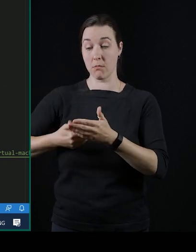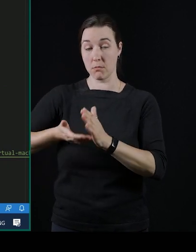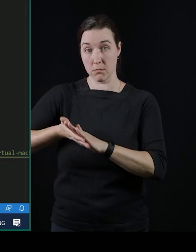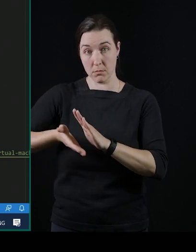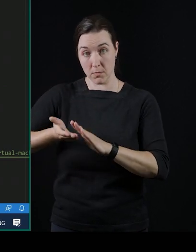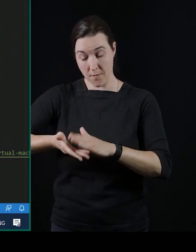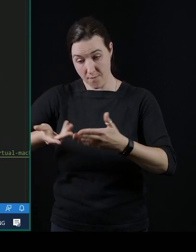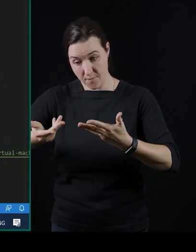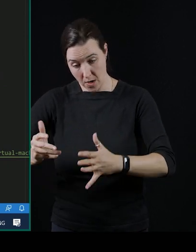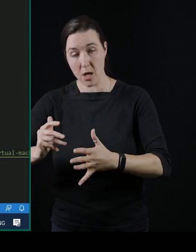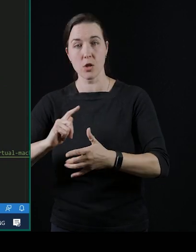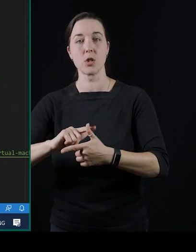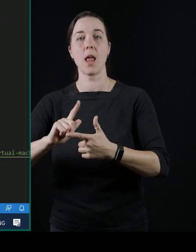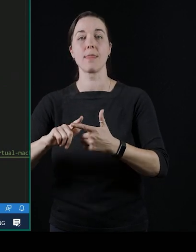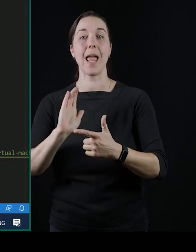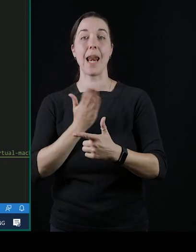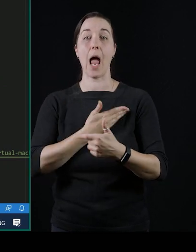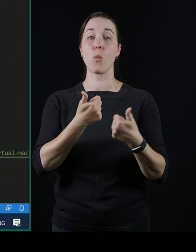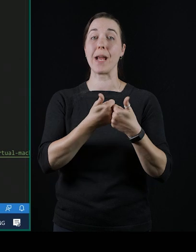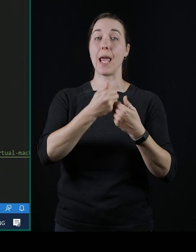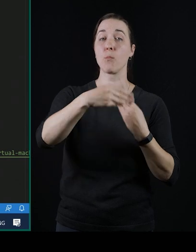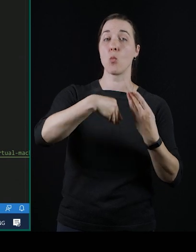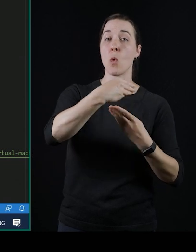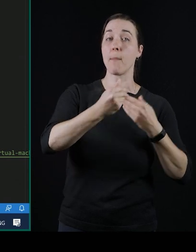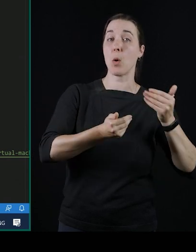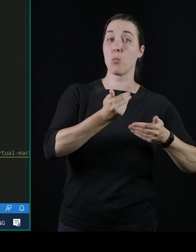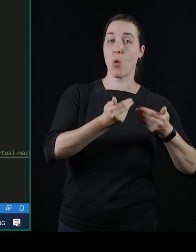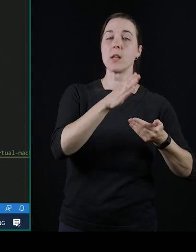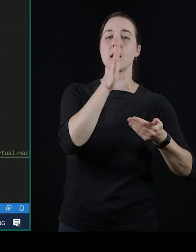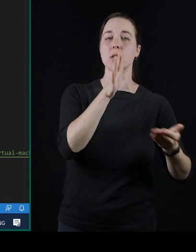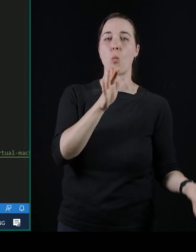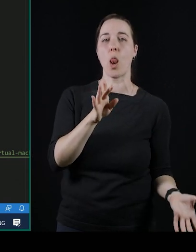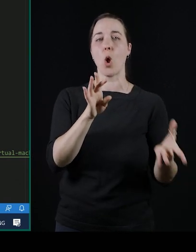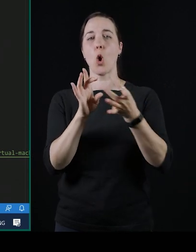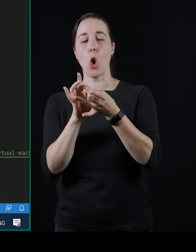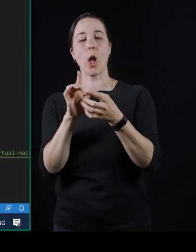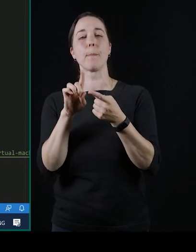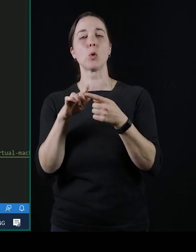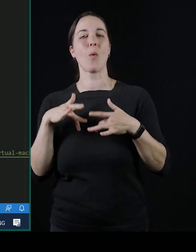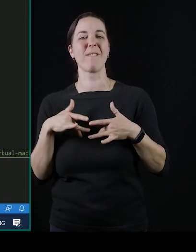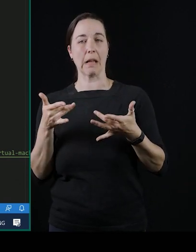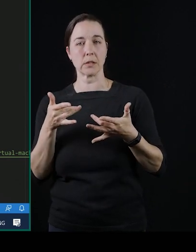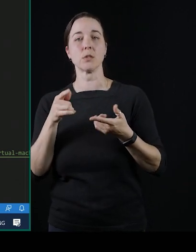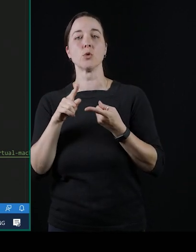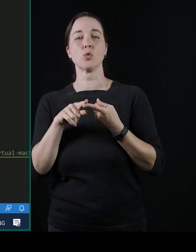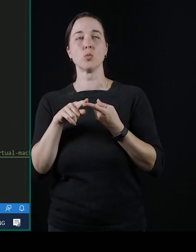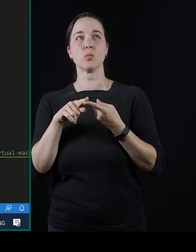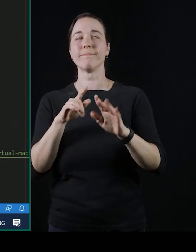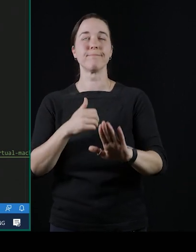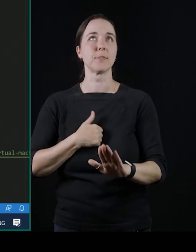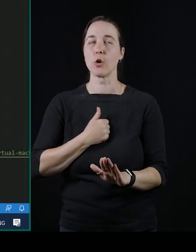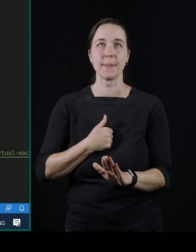our games, our game wrapper process will hook up to events, sorry,